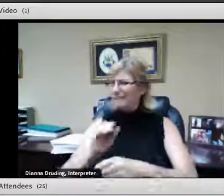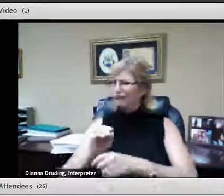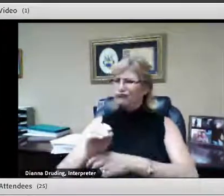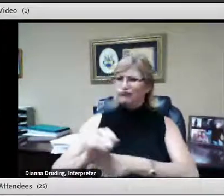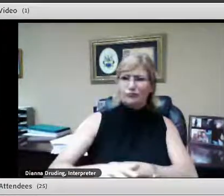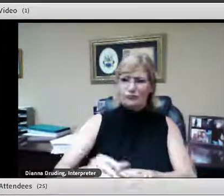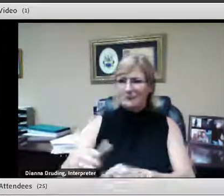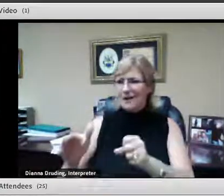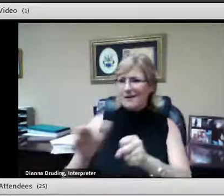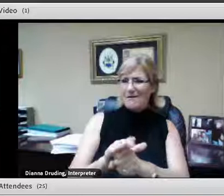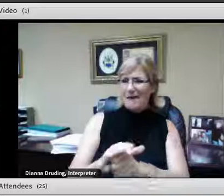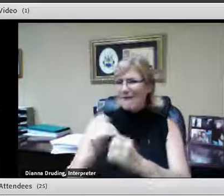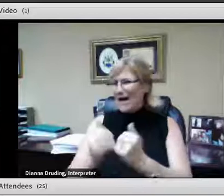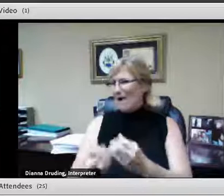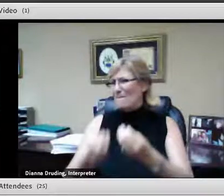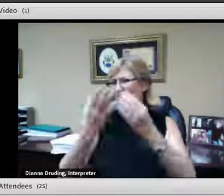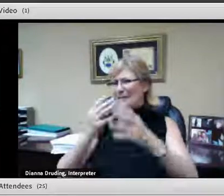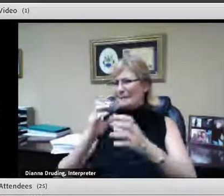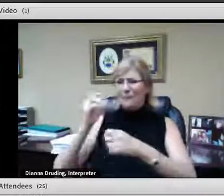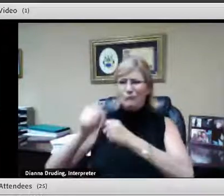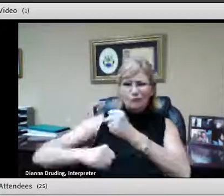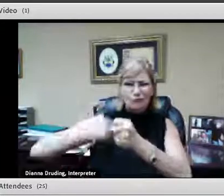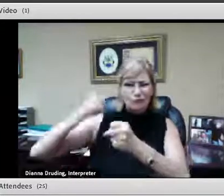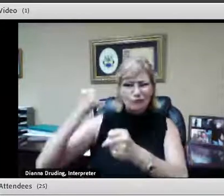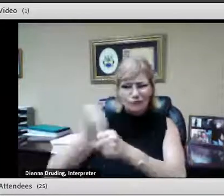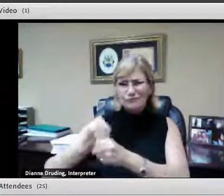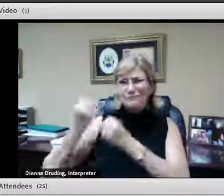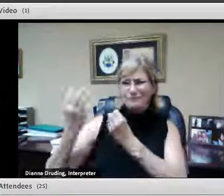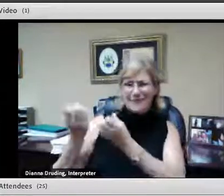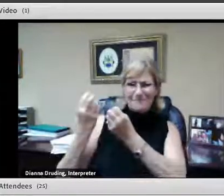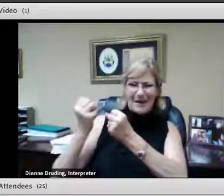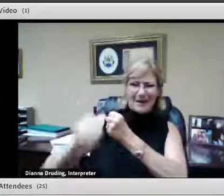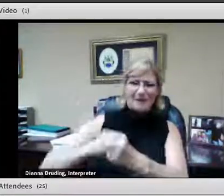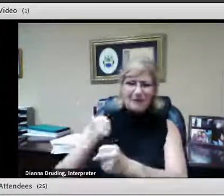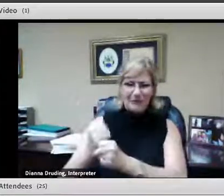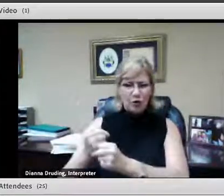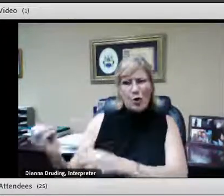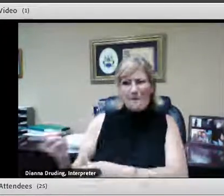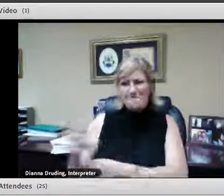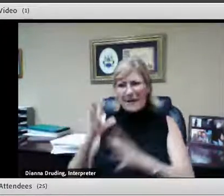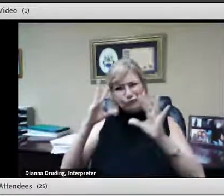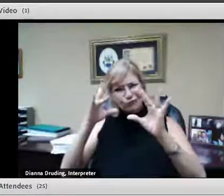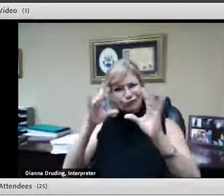over the years to keep kids engaged, to keep kids learning and wanting to come back because at the end of the day,